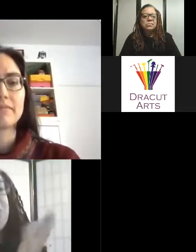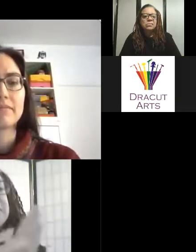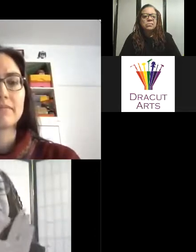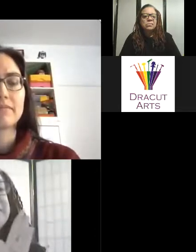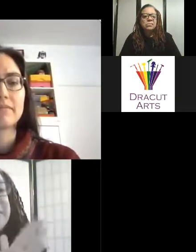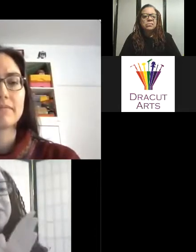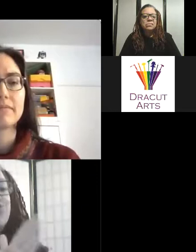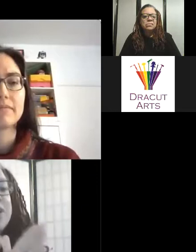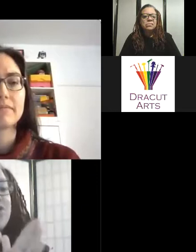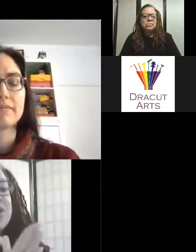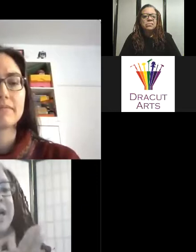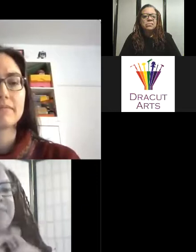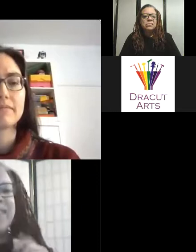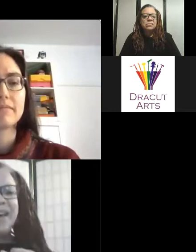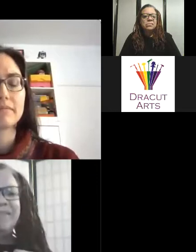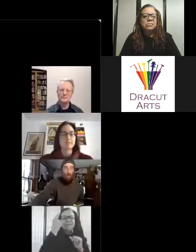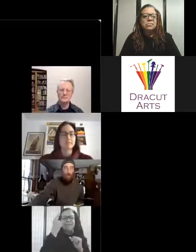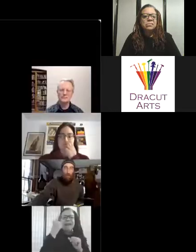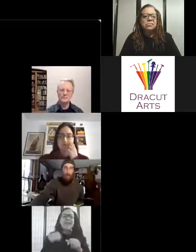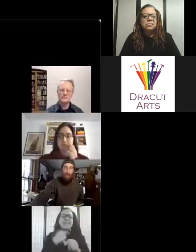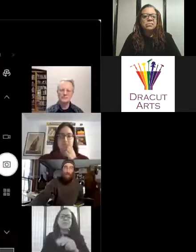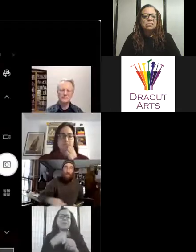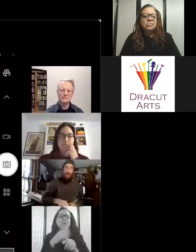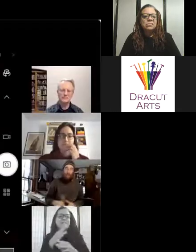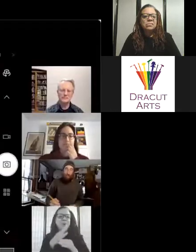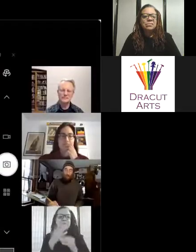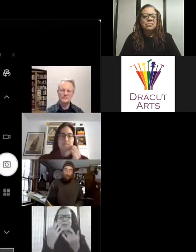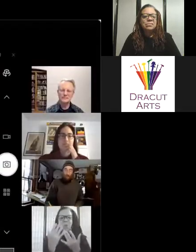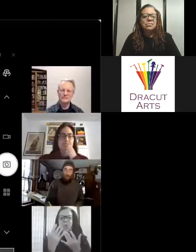and I realized as we talked, we said wait a minute, Freeman Colby,